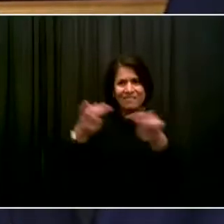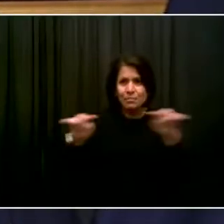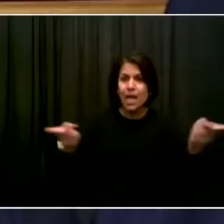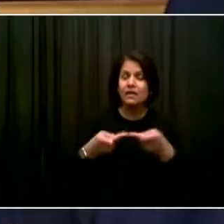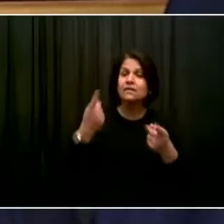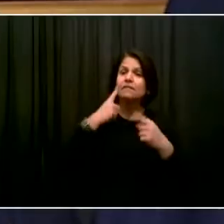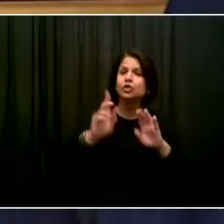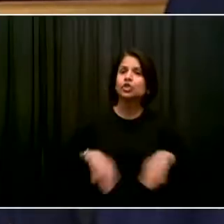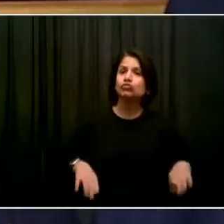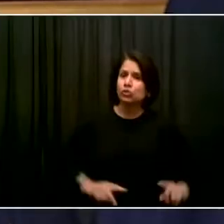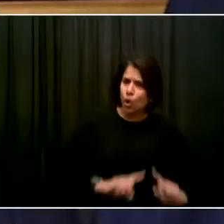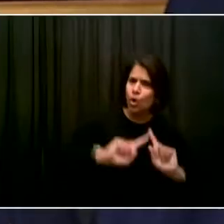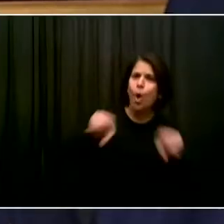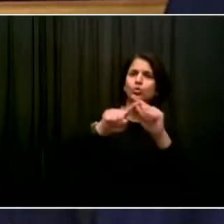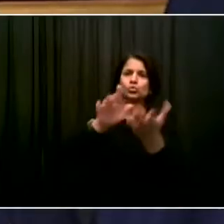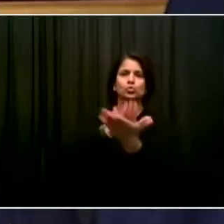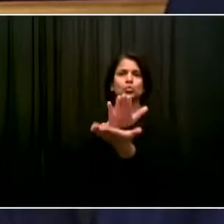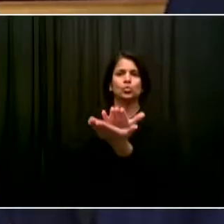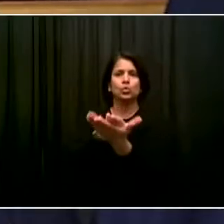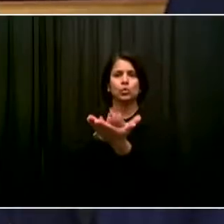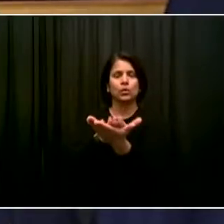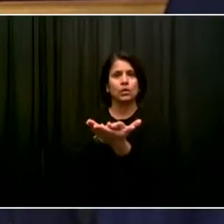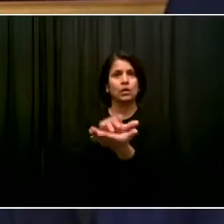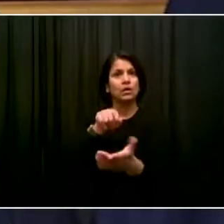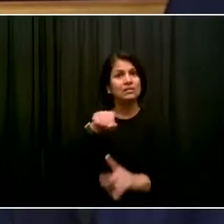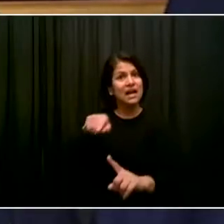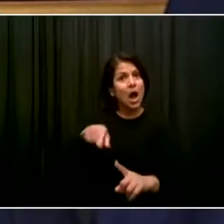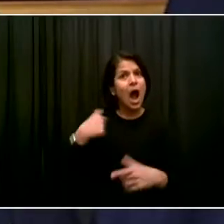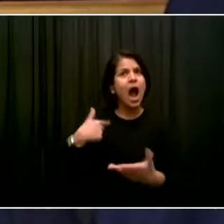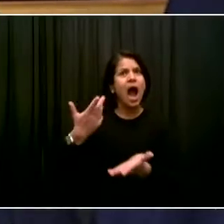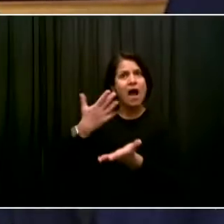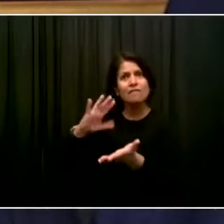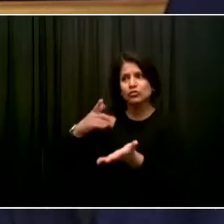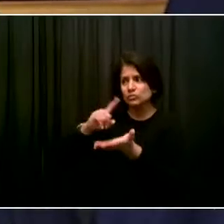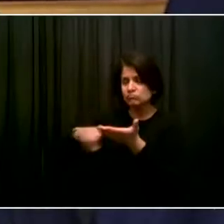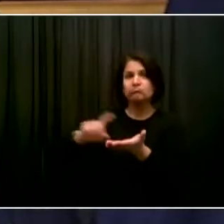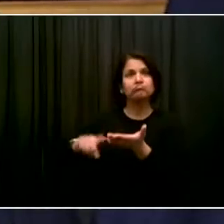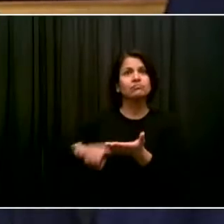IT'S NOT A SIGNAL THAT IF YOU DON'T WANT TO COME TO SCHOOL, DON'T COME.